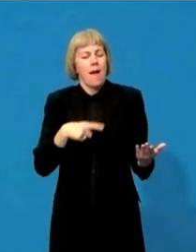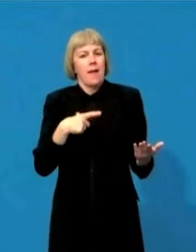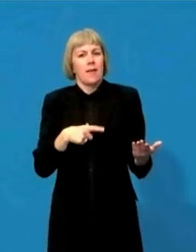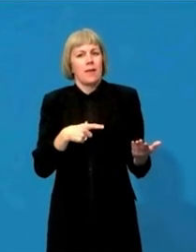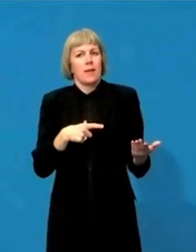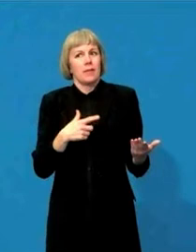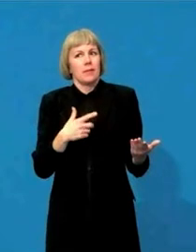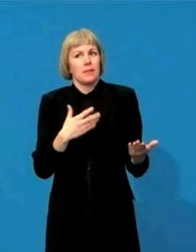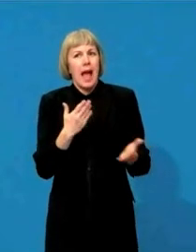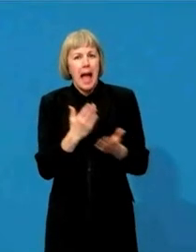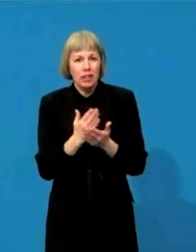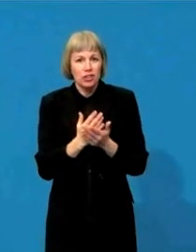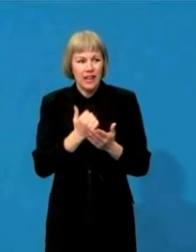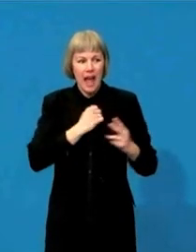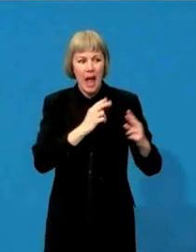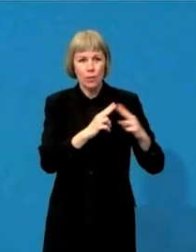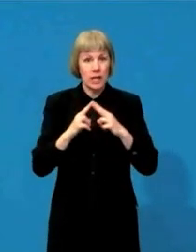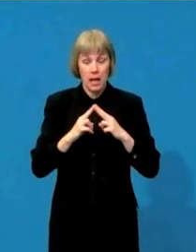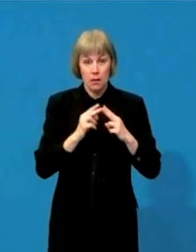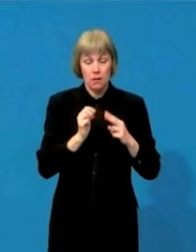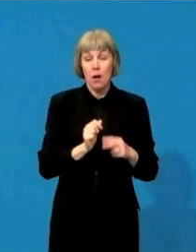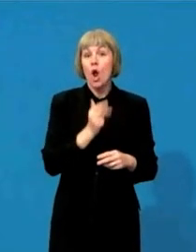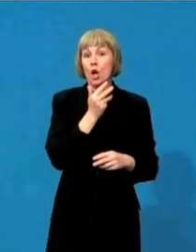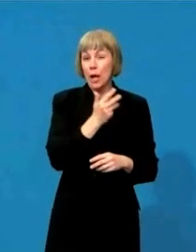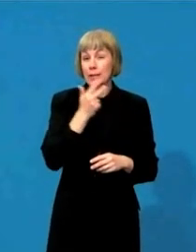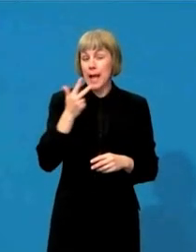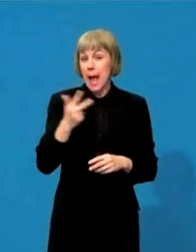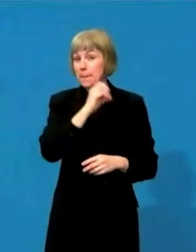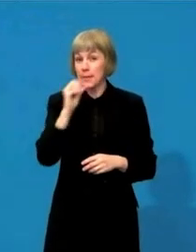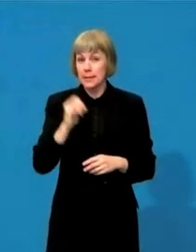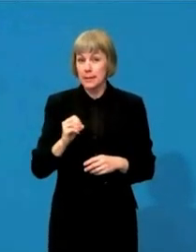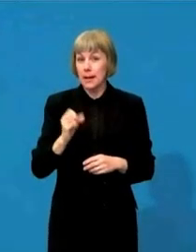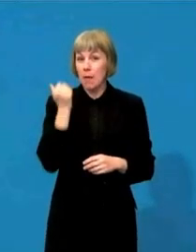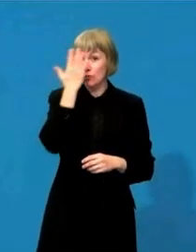is 98 per cent Indigenous population? That's the town and the surrounding communities.